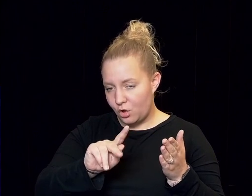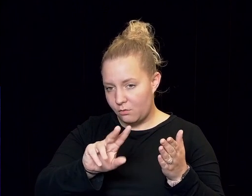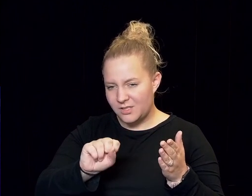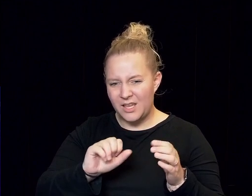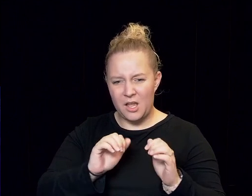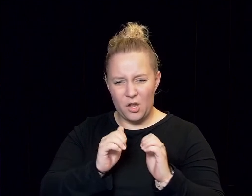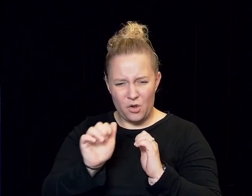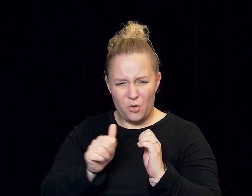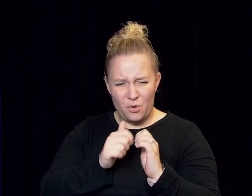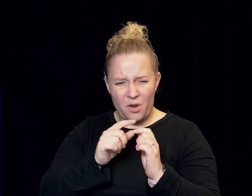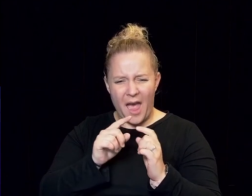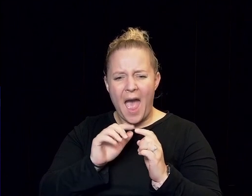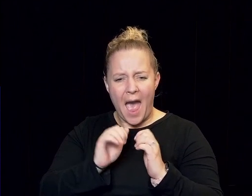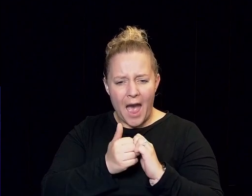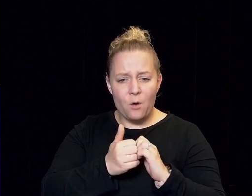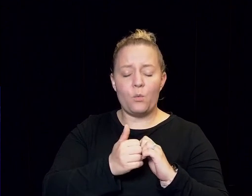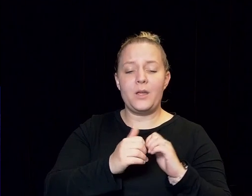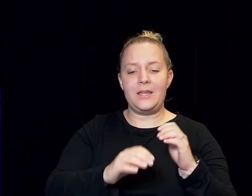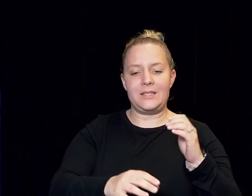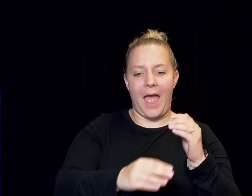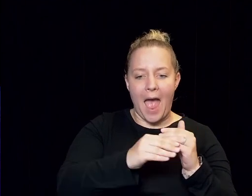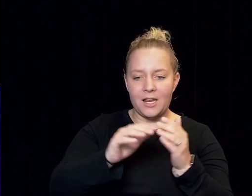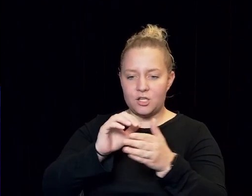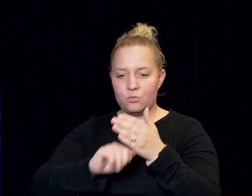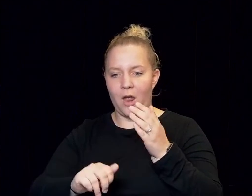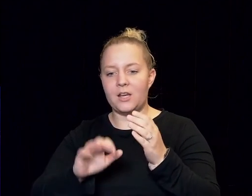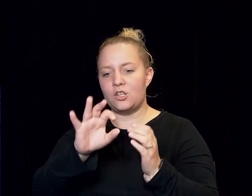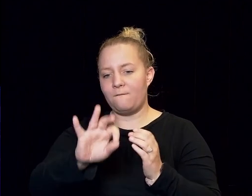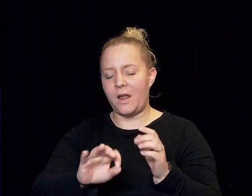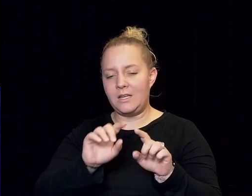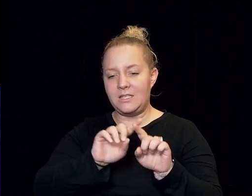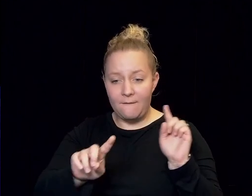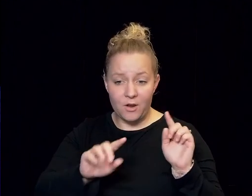adding and subtracting fractions different from multiplying and dividing fractions?" they